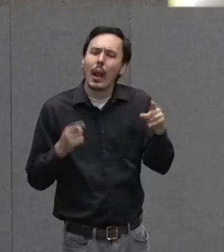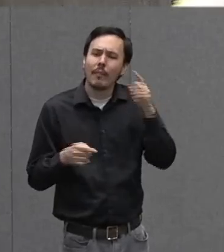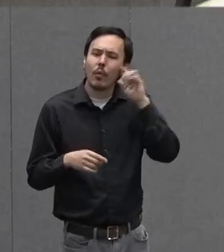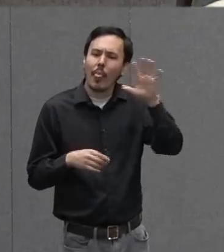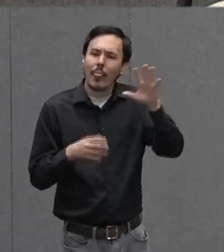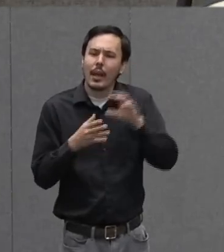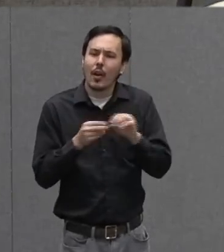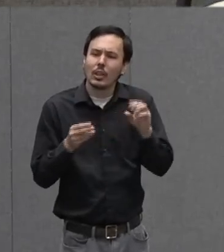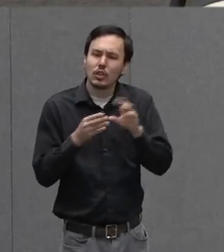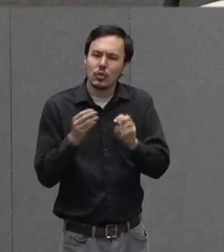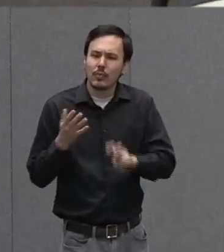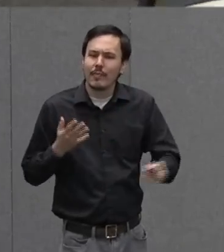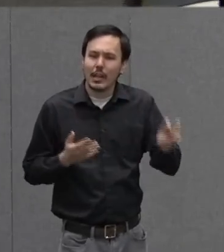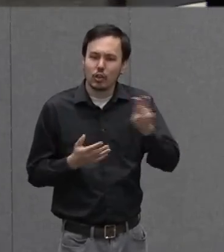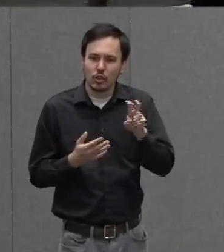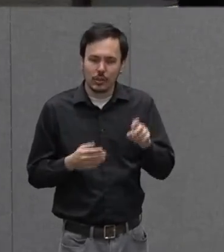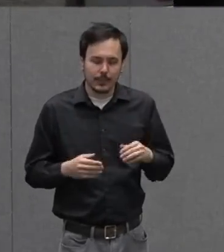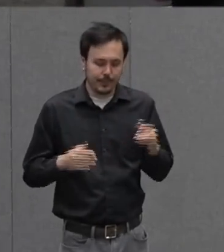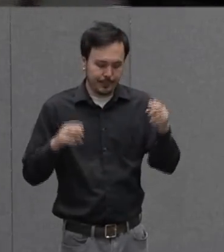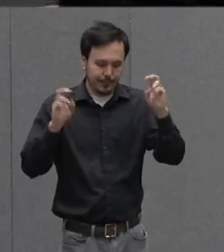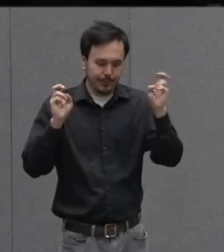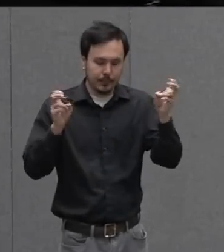"Last Stop on Market Street."